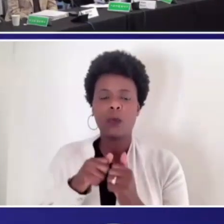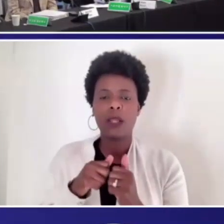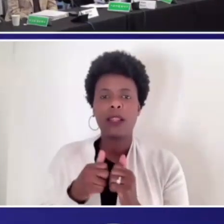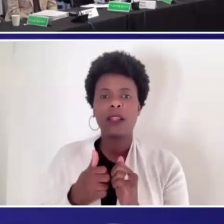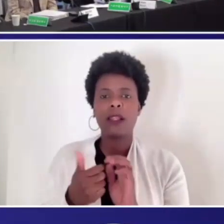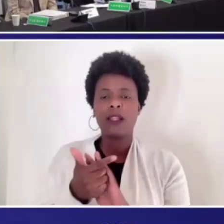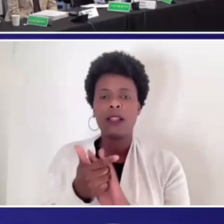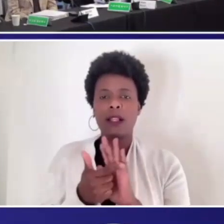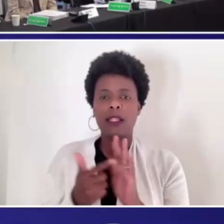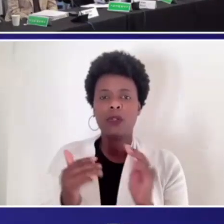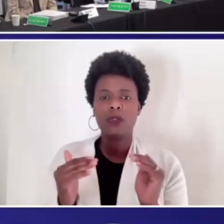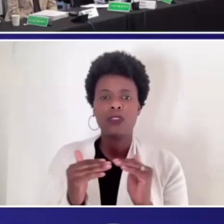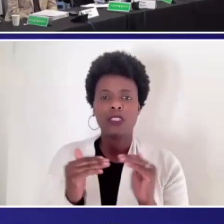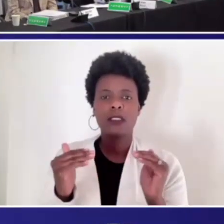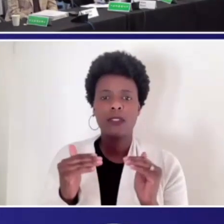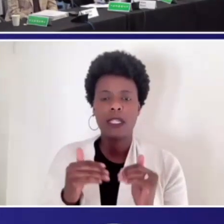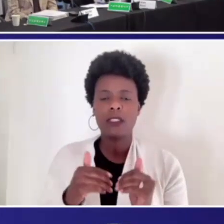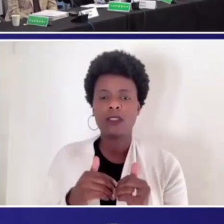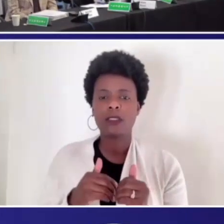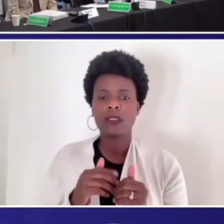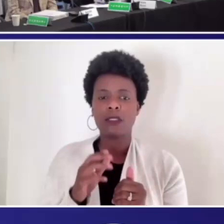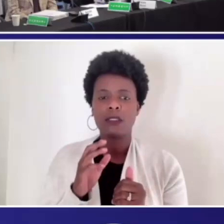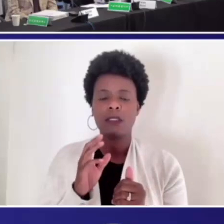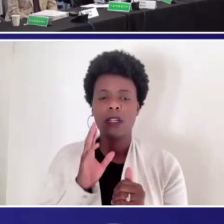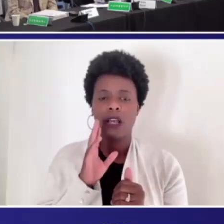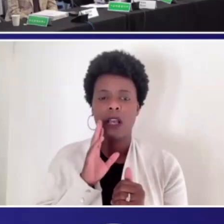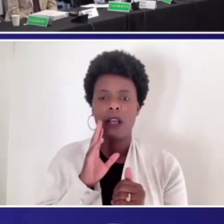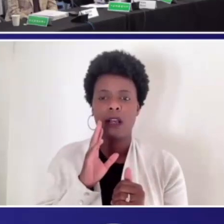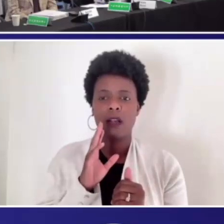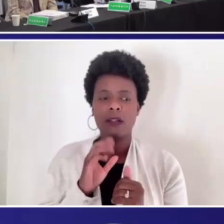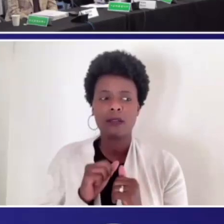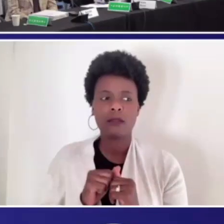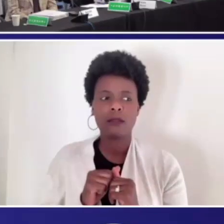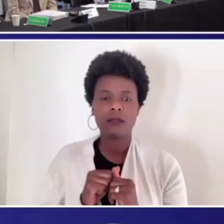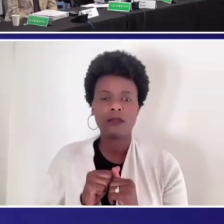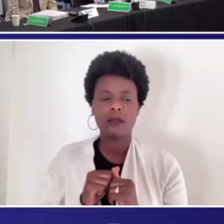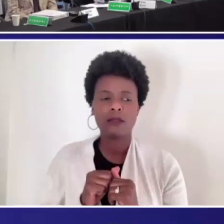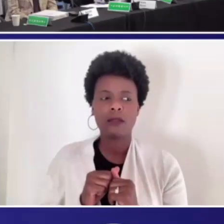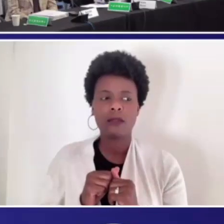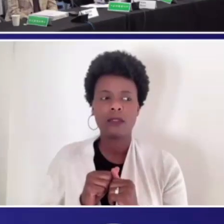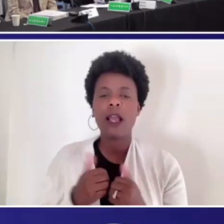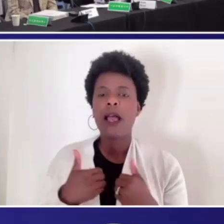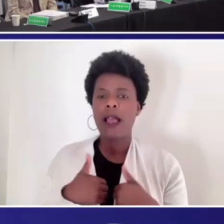I'll, I'll, I'll talk briefly about -- I have your legal justification.